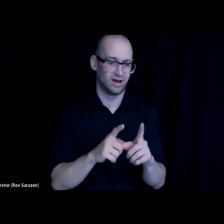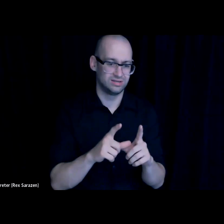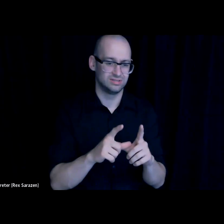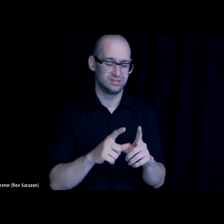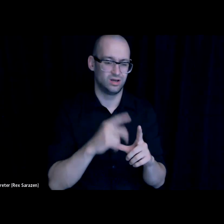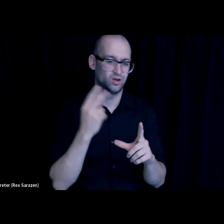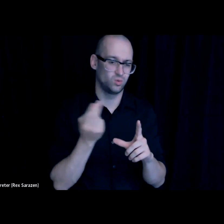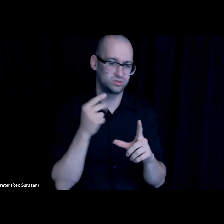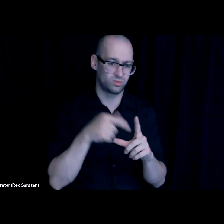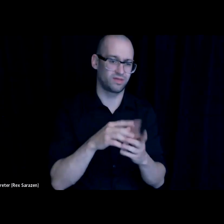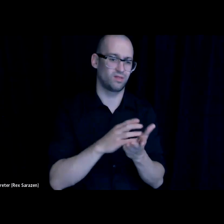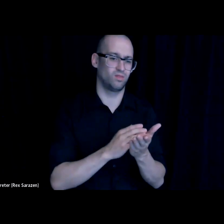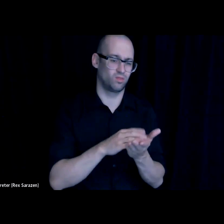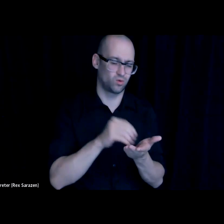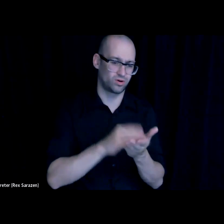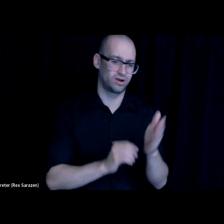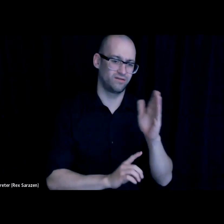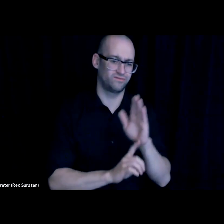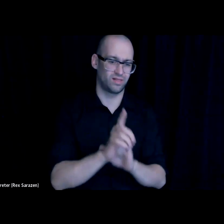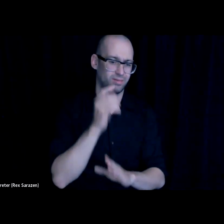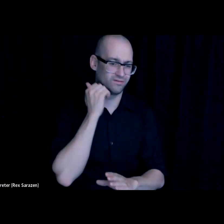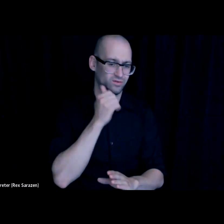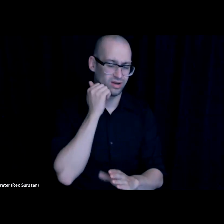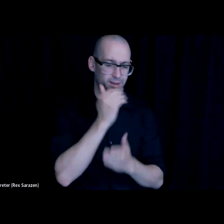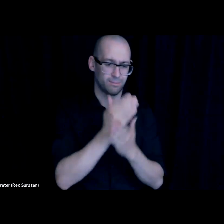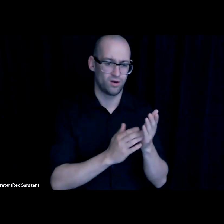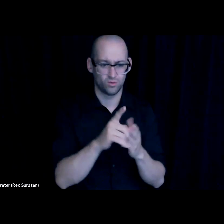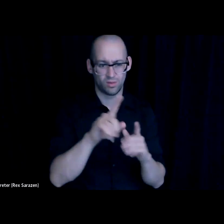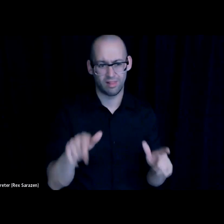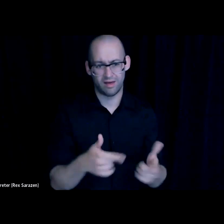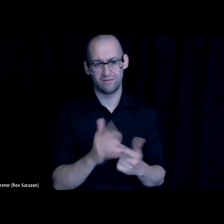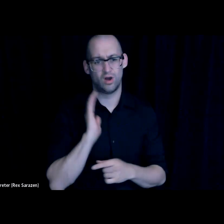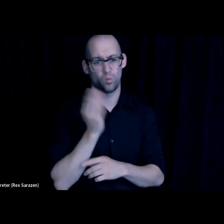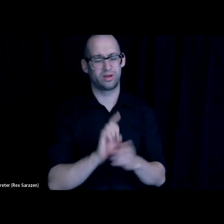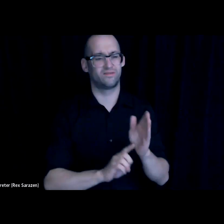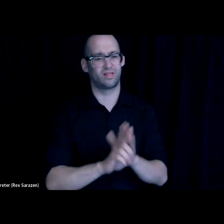life like I said, we follow the framework, the to the triple E framework. So if you need